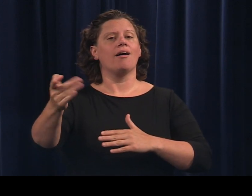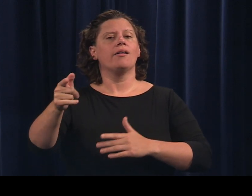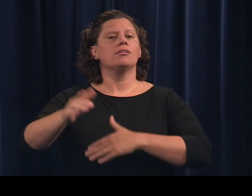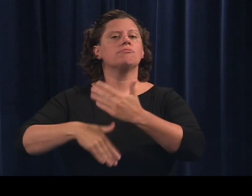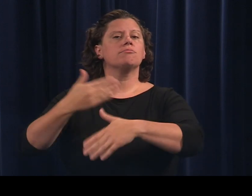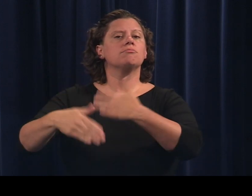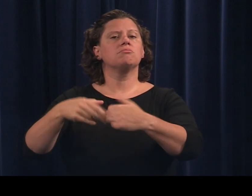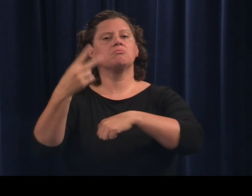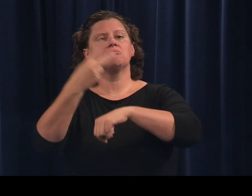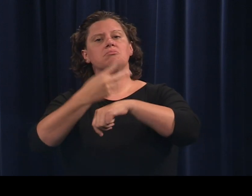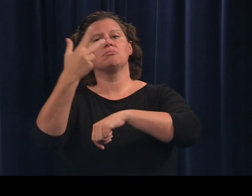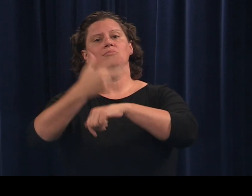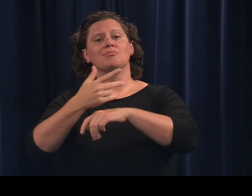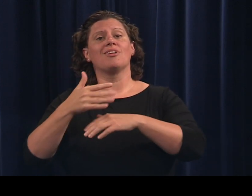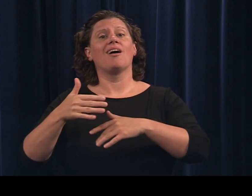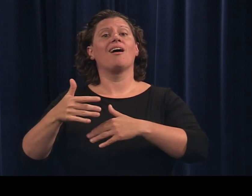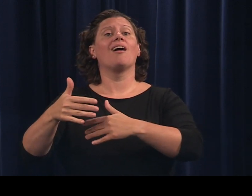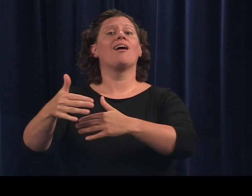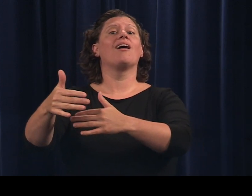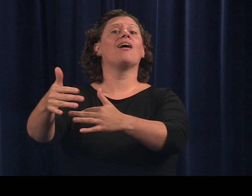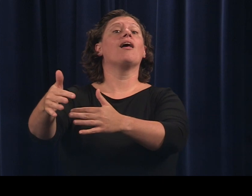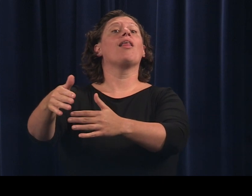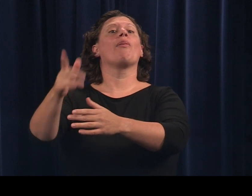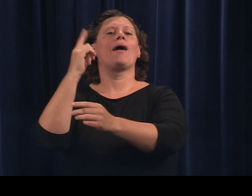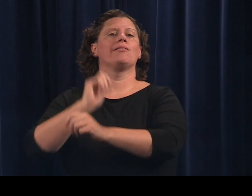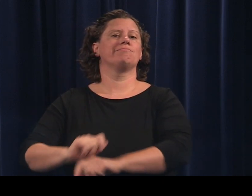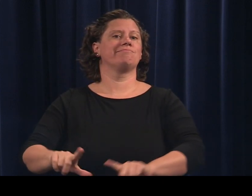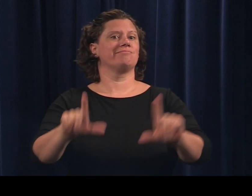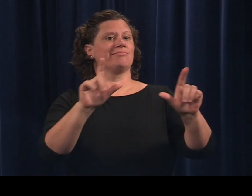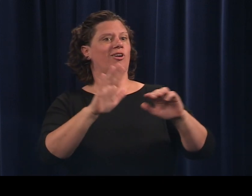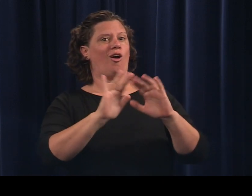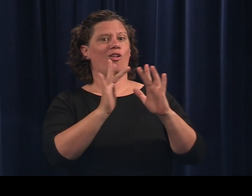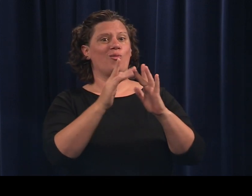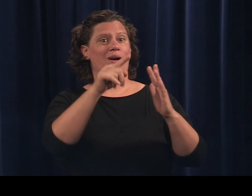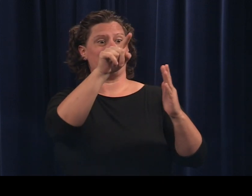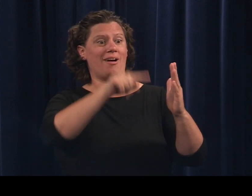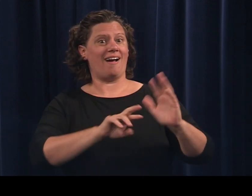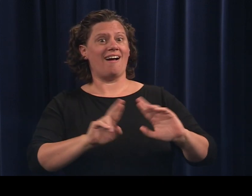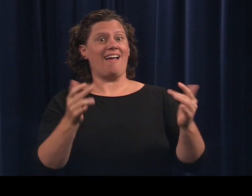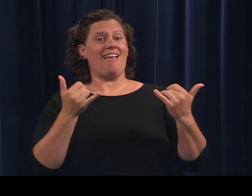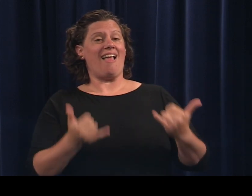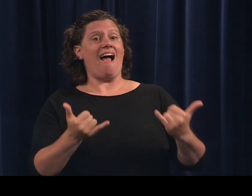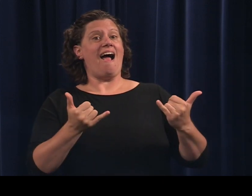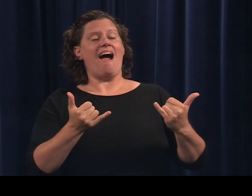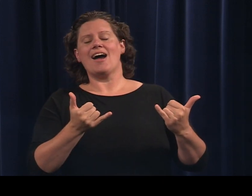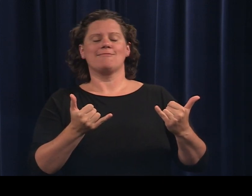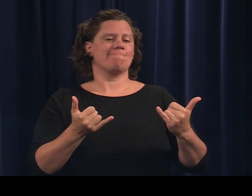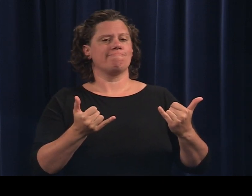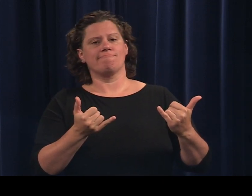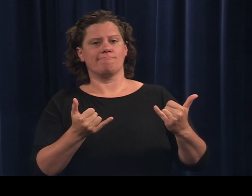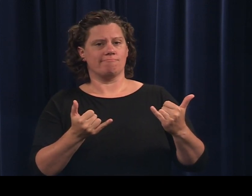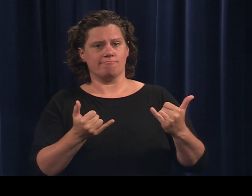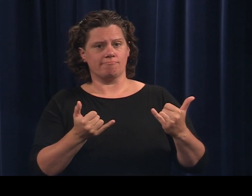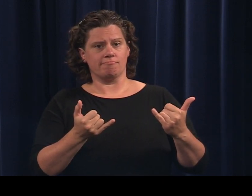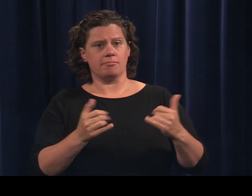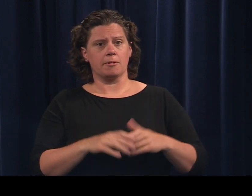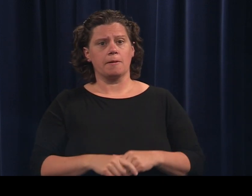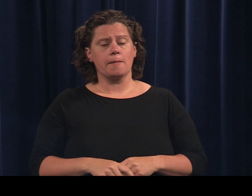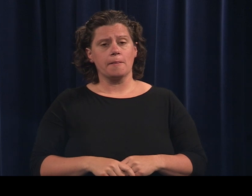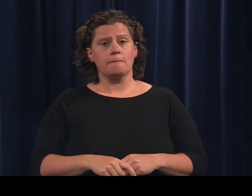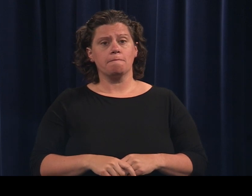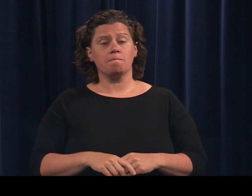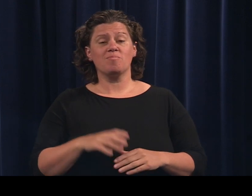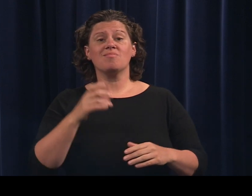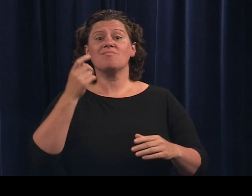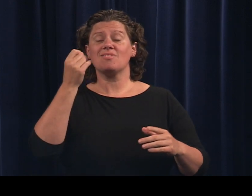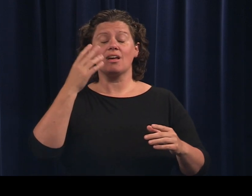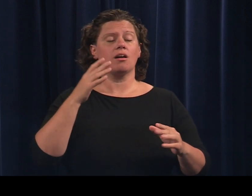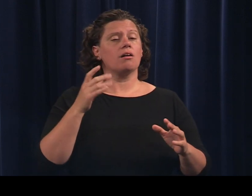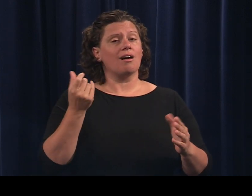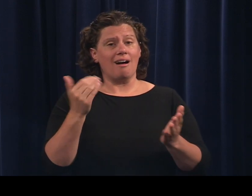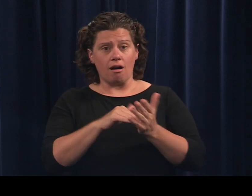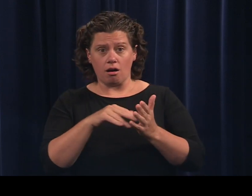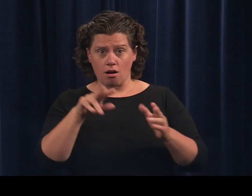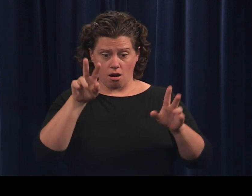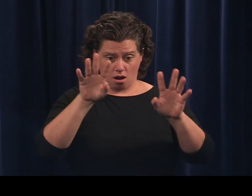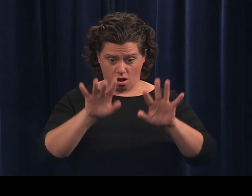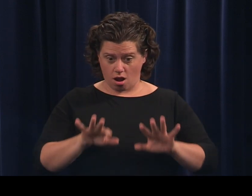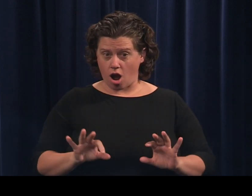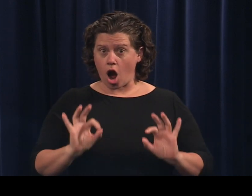processed and will not show up immediately on your online record.